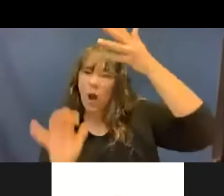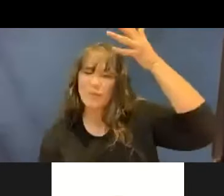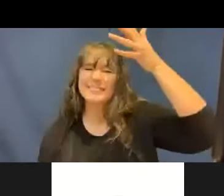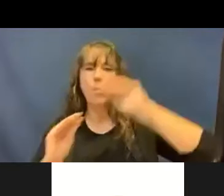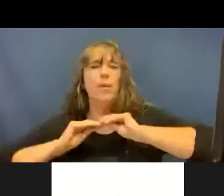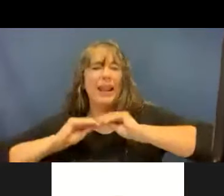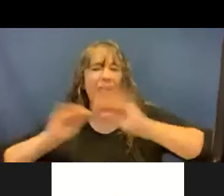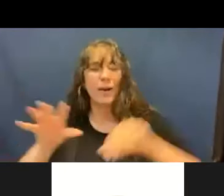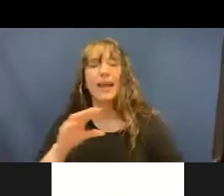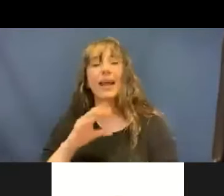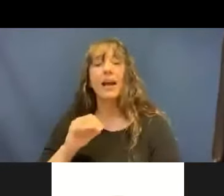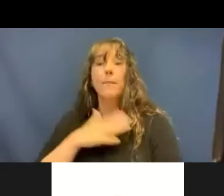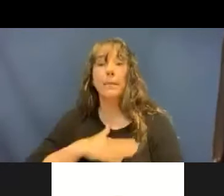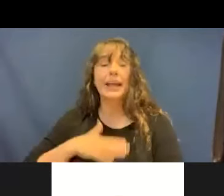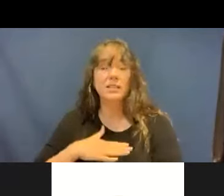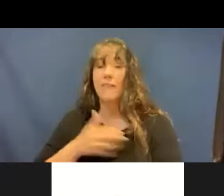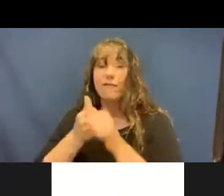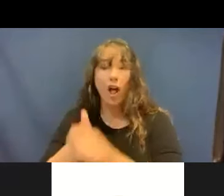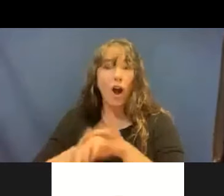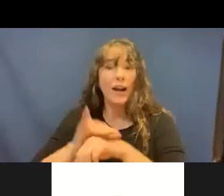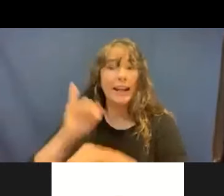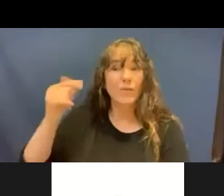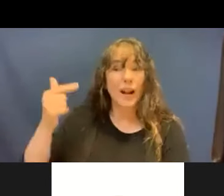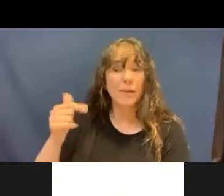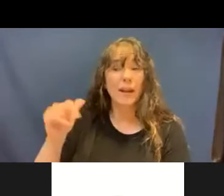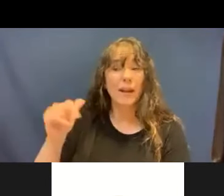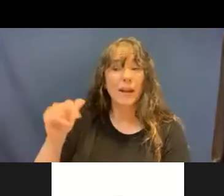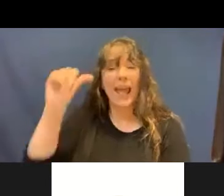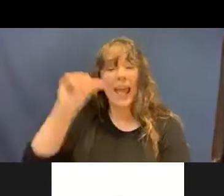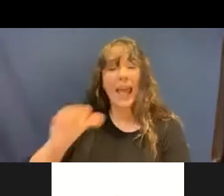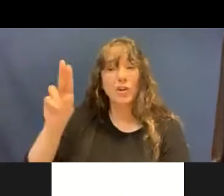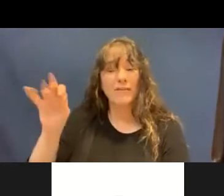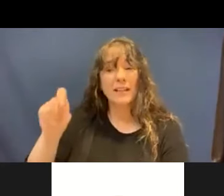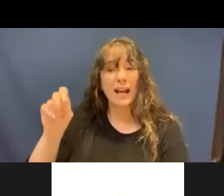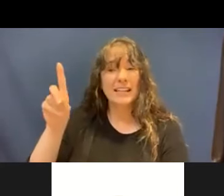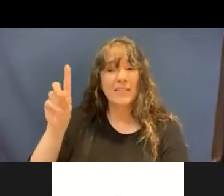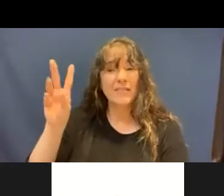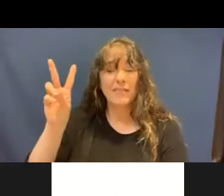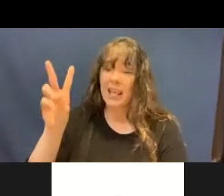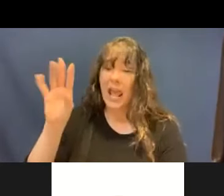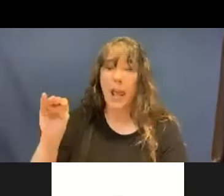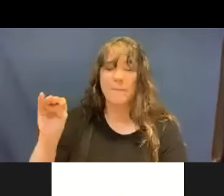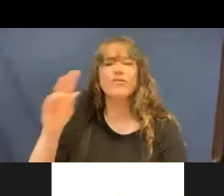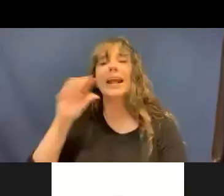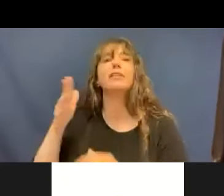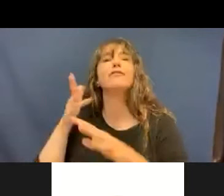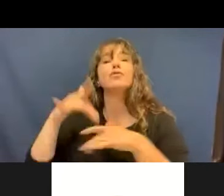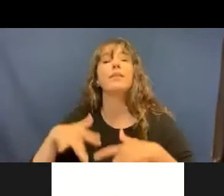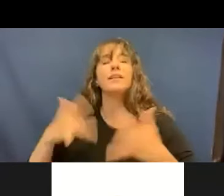Yeah, please follow us on Instagram at @uf.dvms4diversity for any future events. And I highly encourage